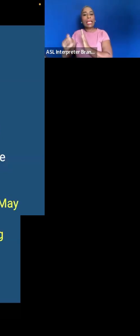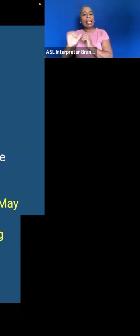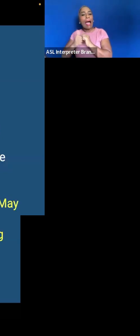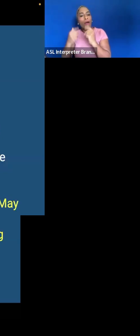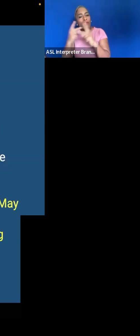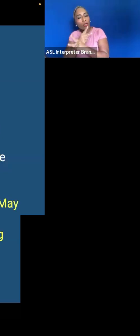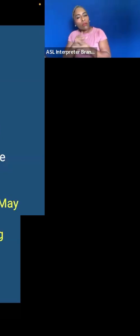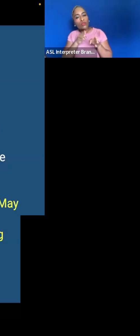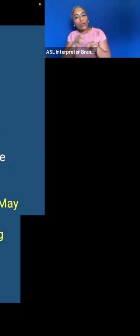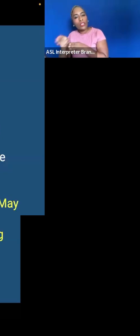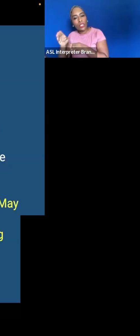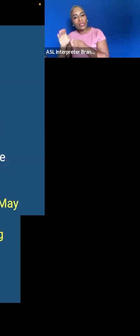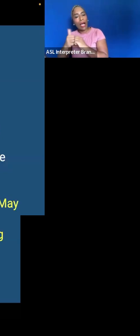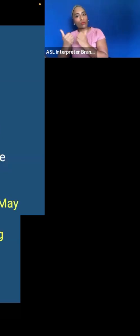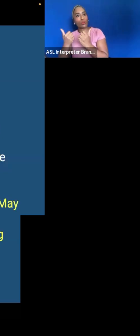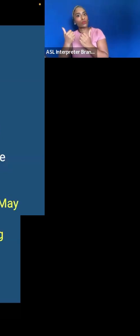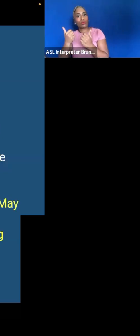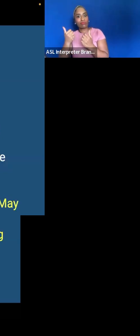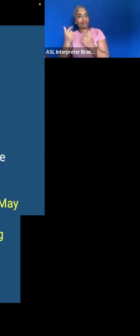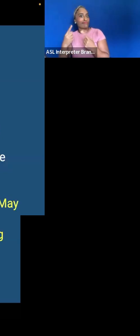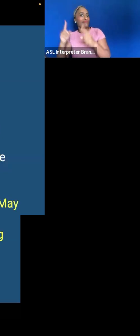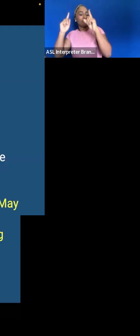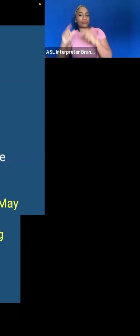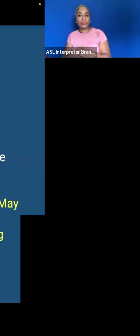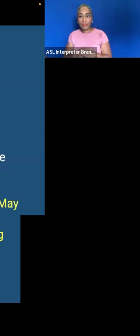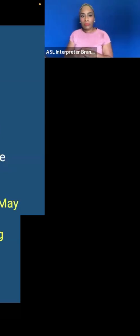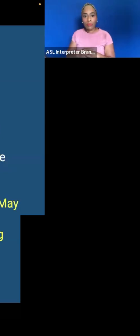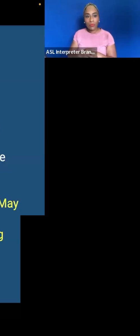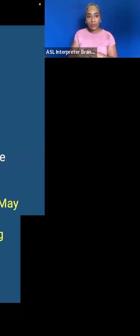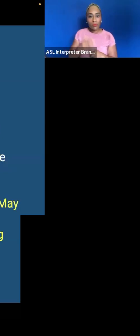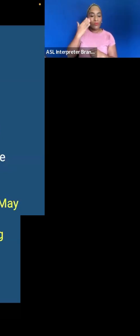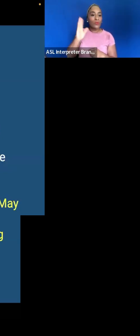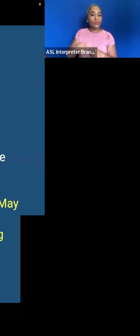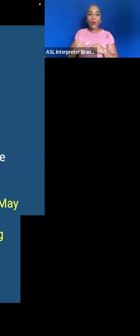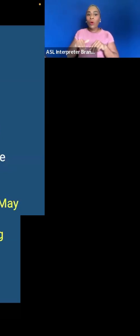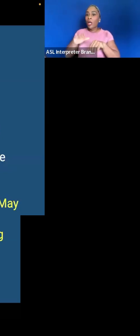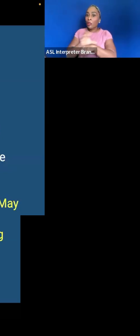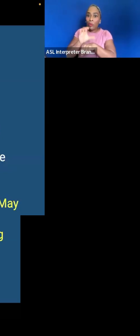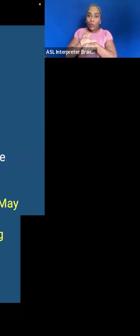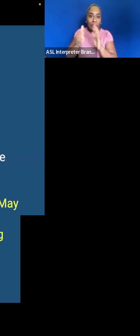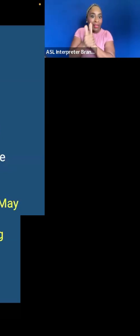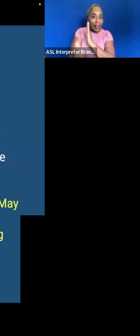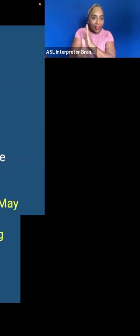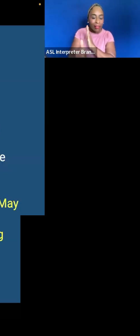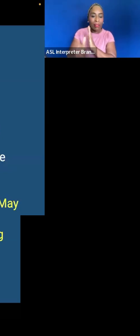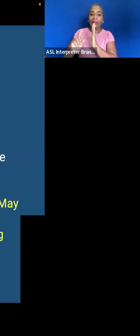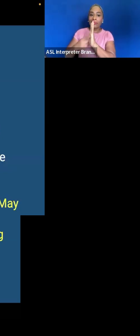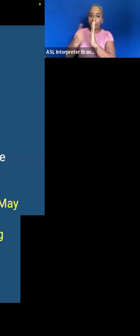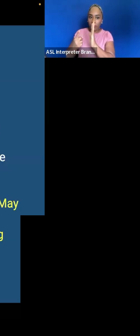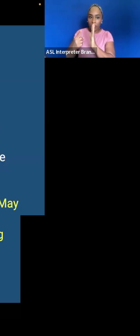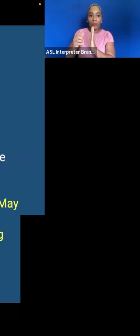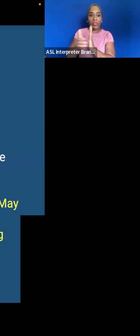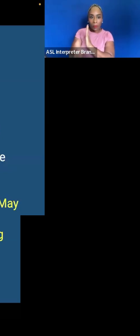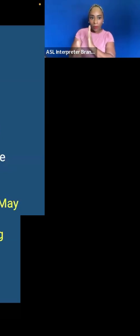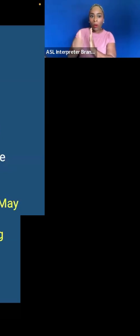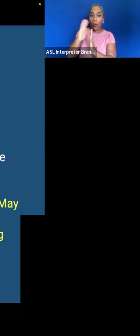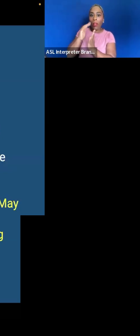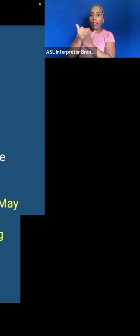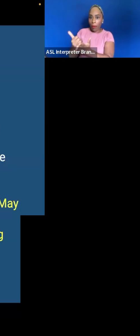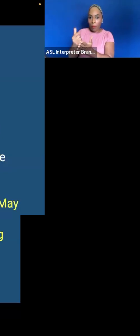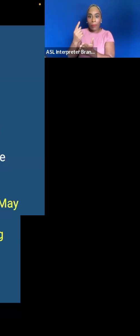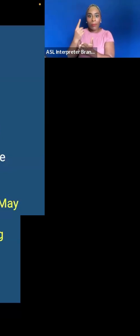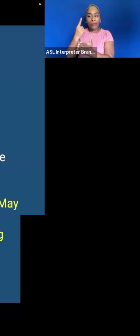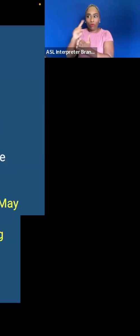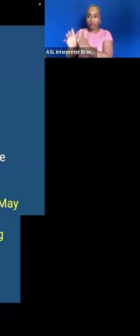And keyboarding and explicit computer skills instruction is going to be helpful for efficiency for both situations.